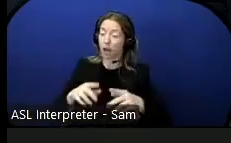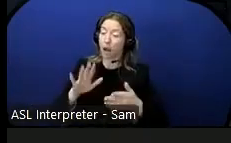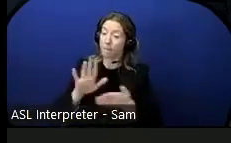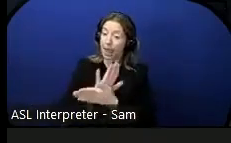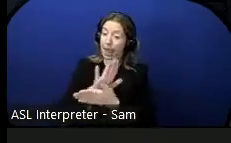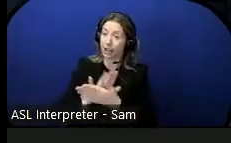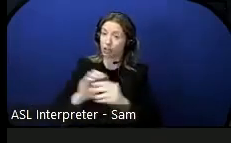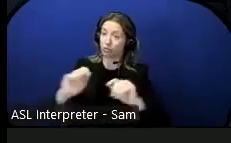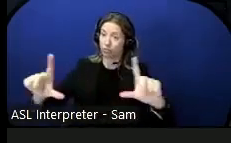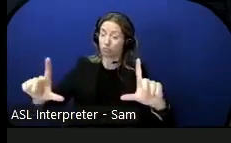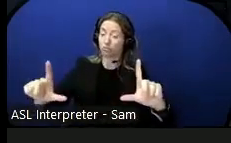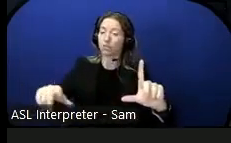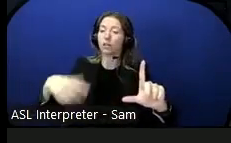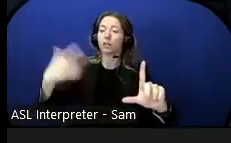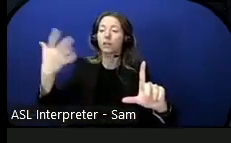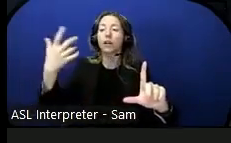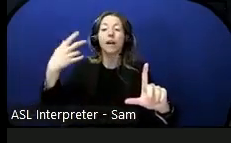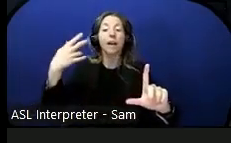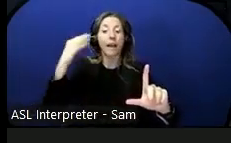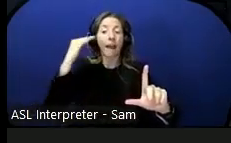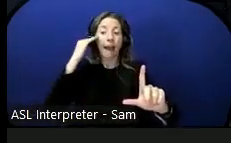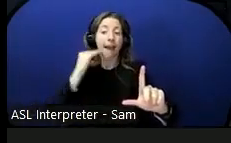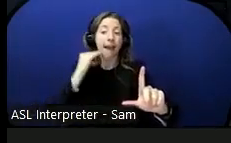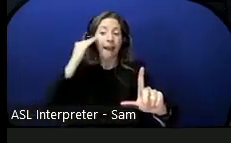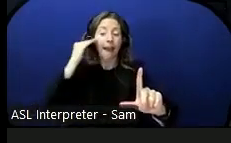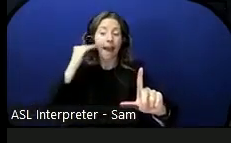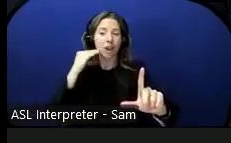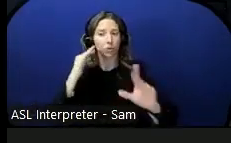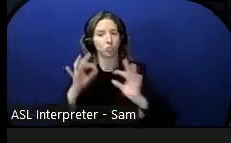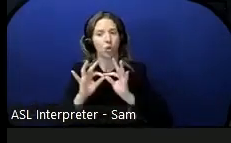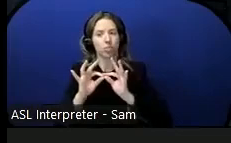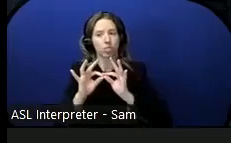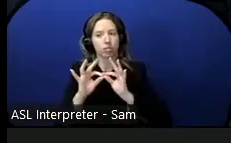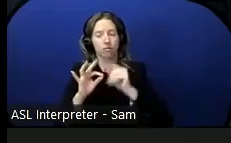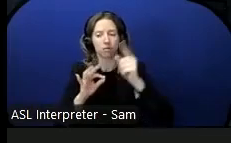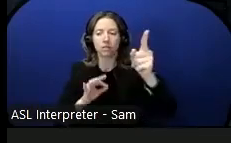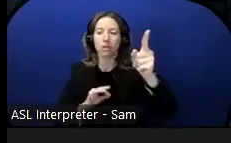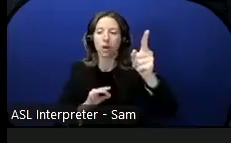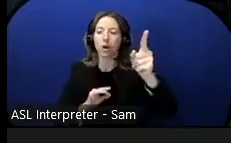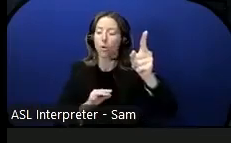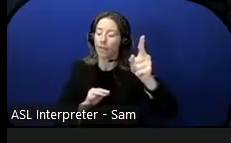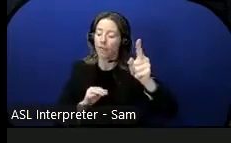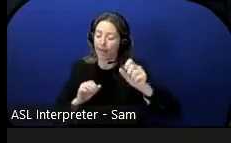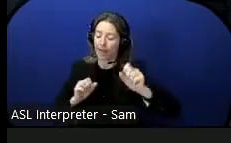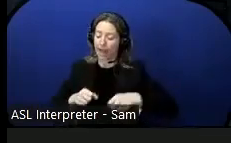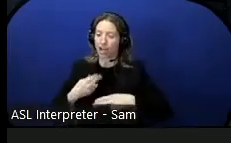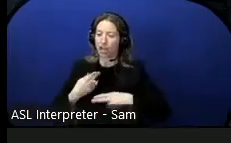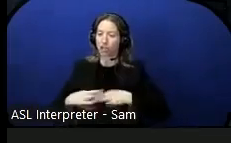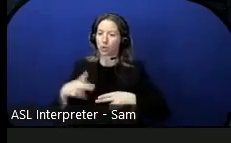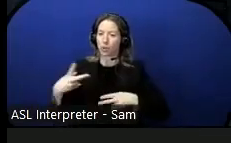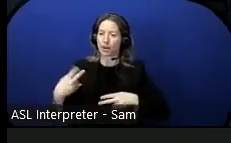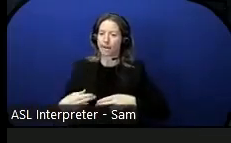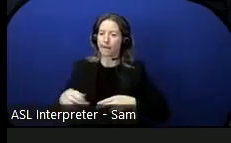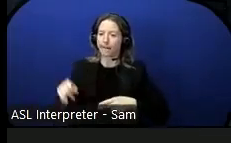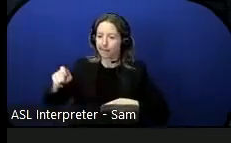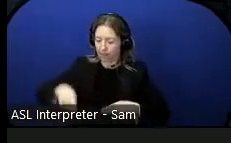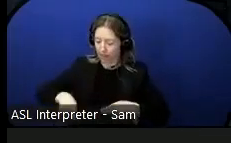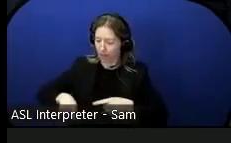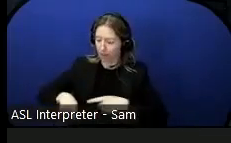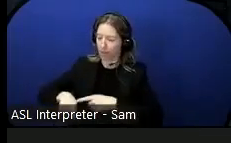by having a list of headings read out to them by the screen reader, so they're going to use a shortcut key, it's going to pull up a list of the headings on the page